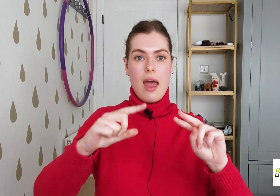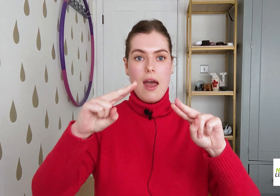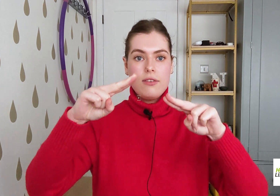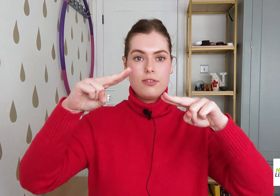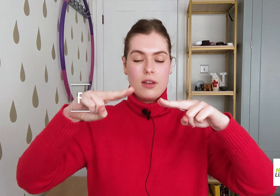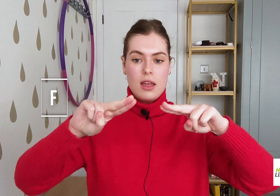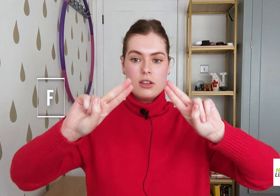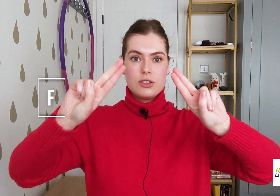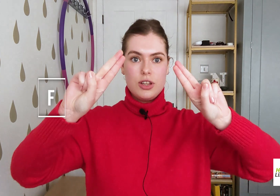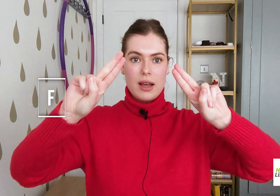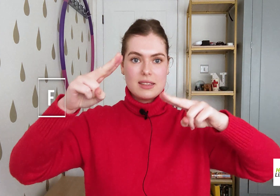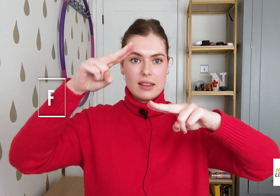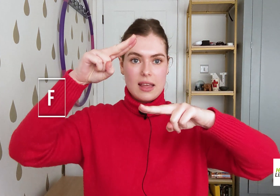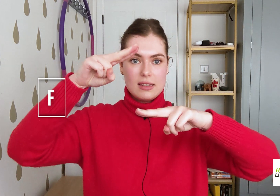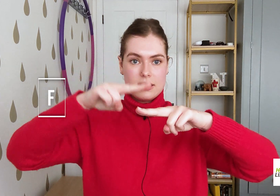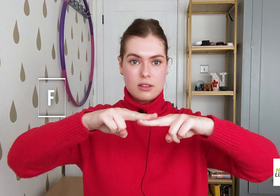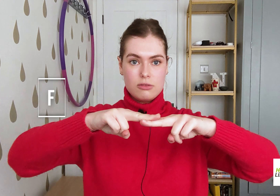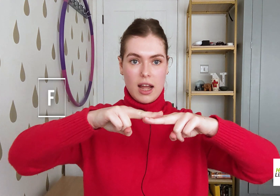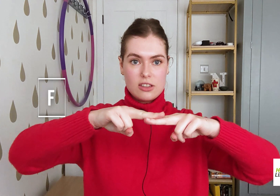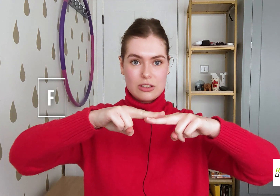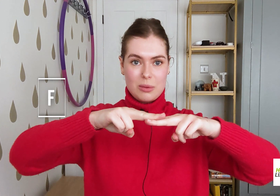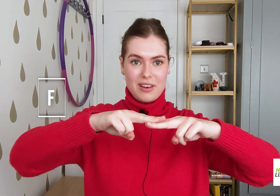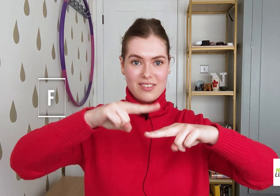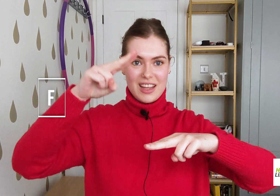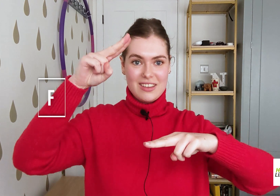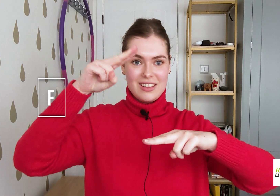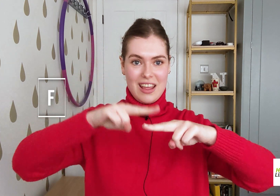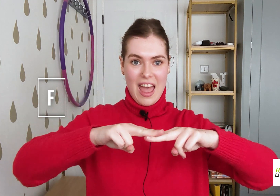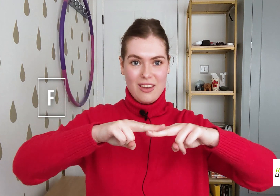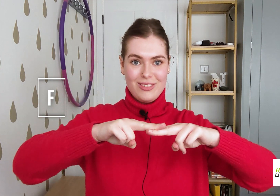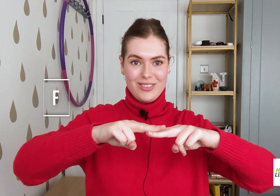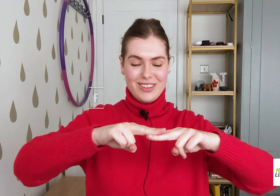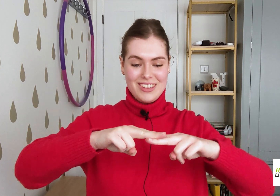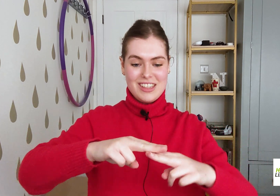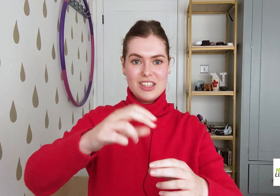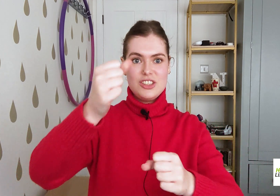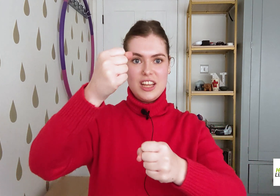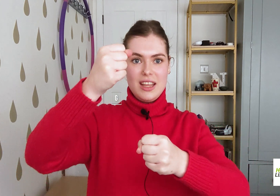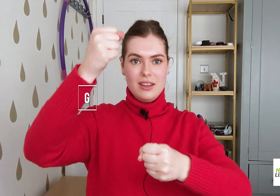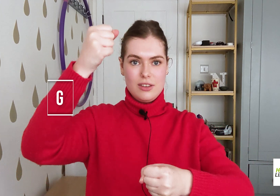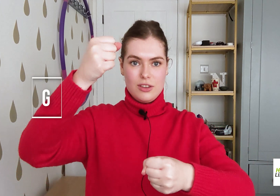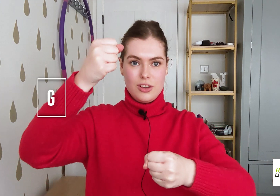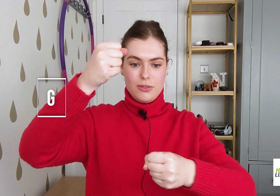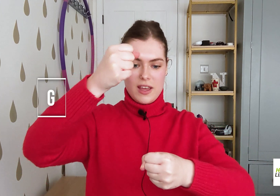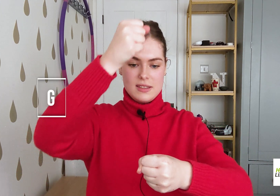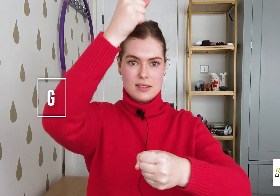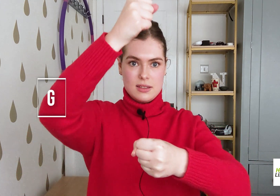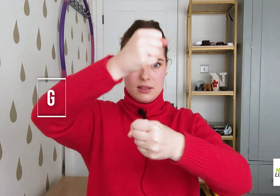“F”, two hands like this. Right hand above the left hand. “F”. “G”, Two fists.